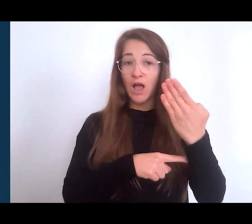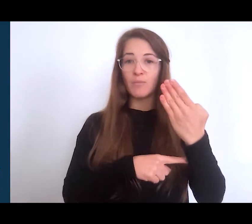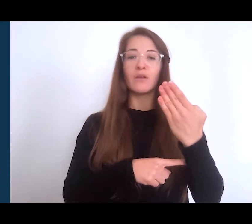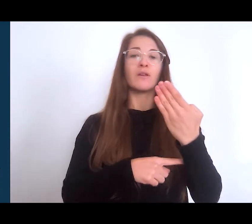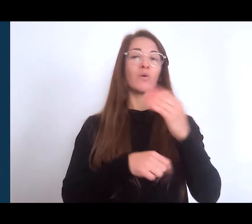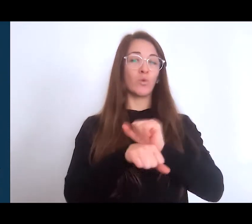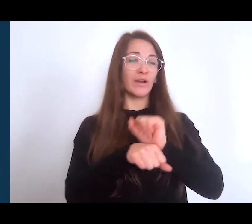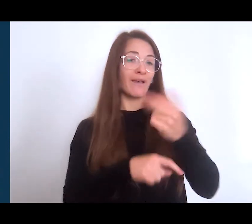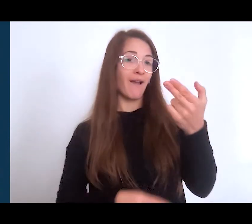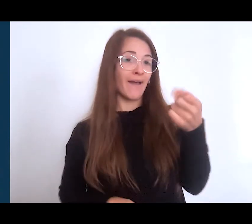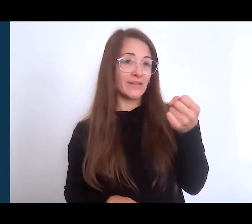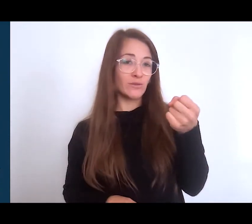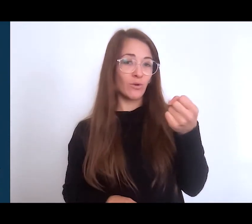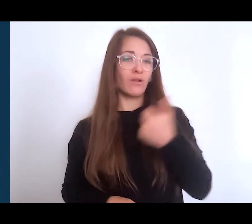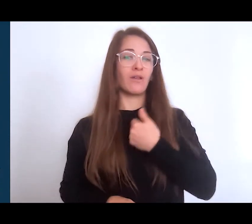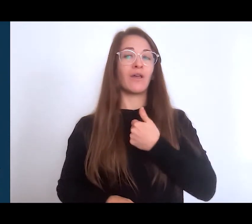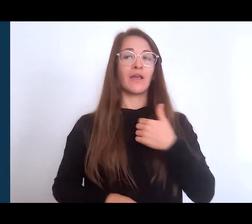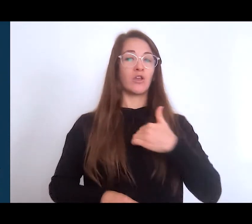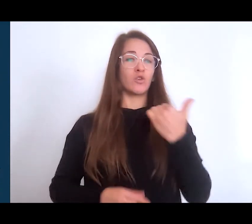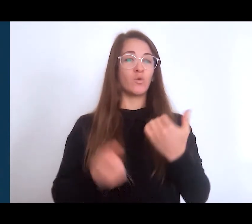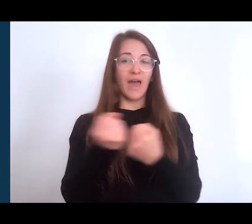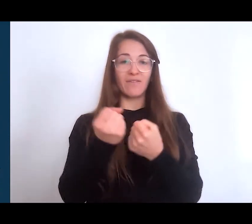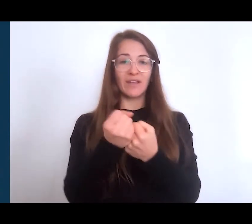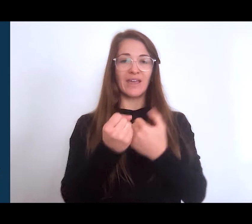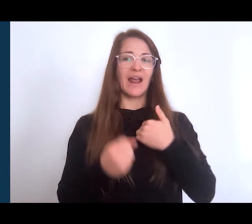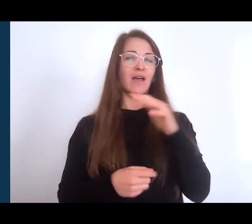YEARS AND ONE OF MY FIRST JOBS WAS WORKING AT A HIGH SCHOOL AND